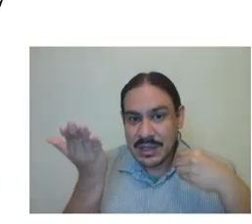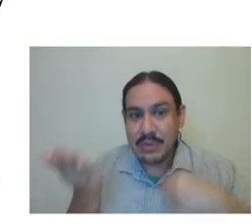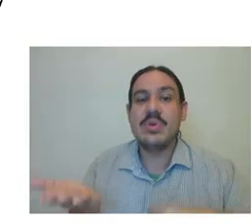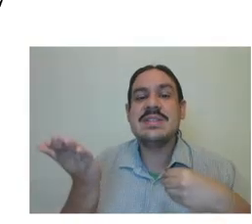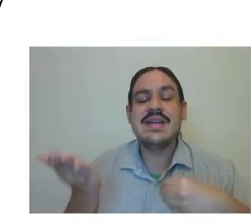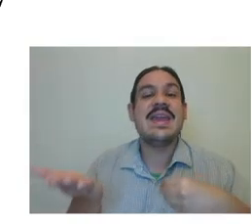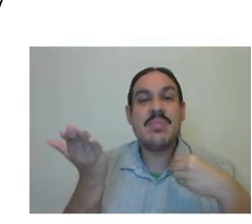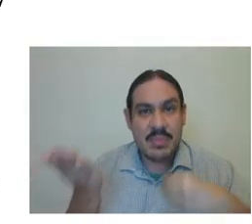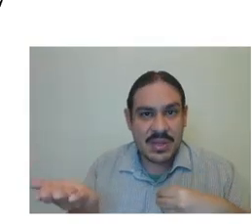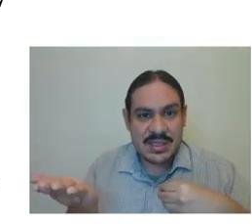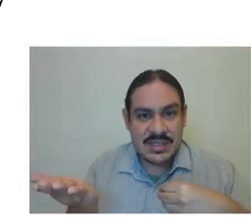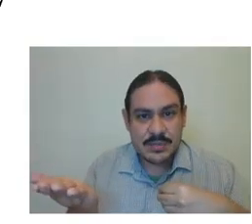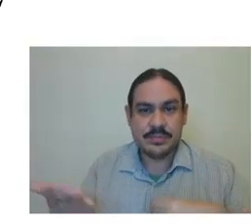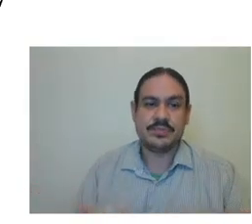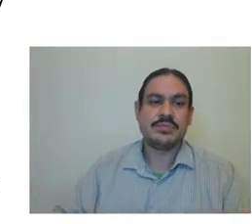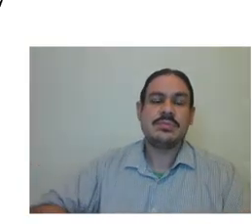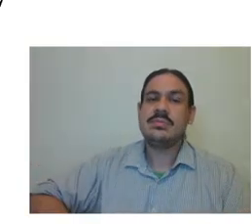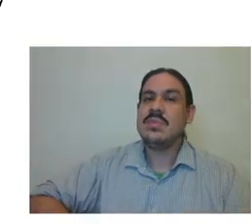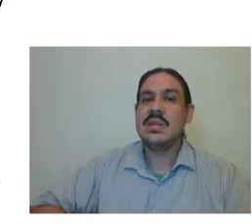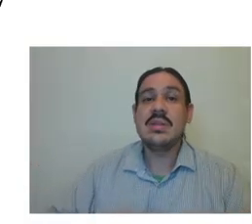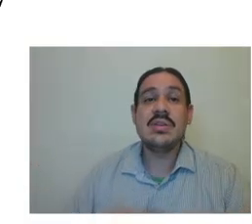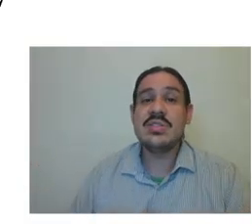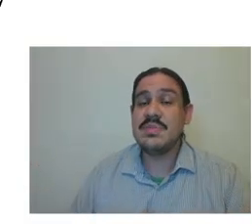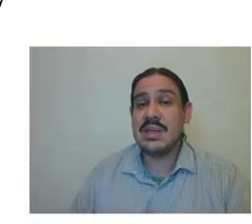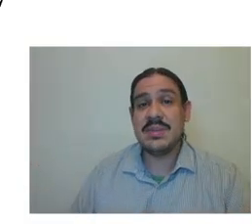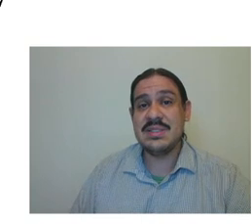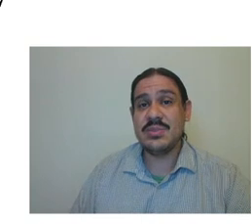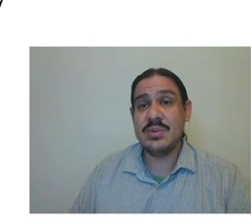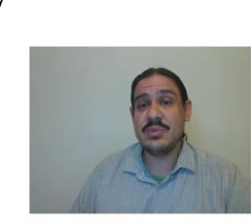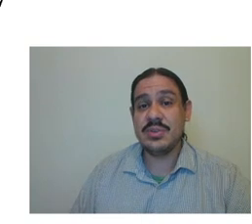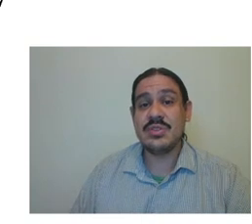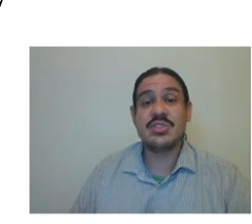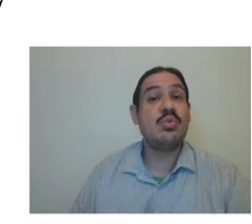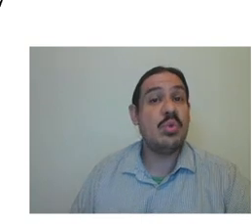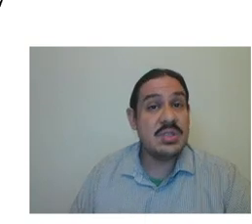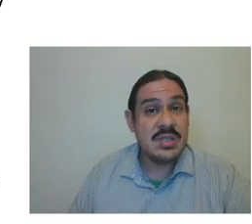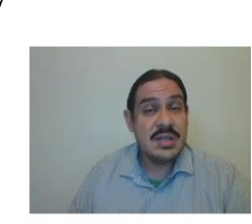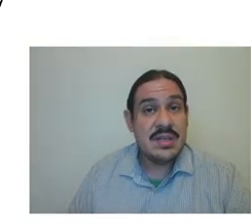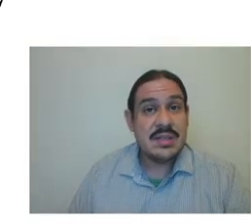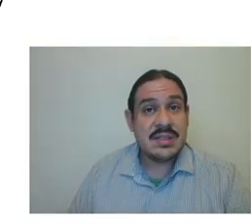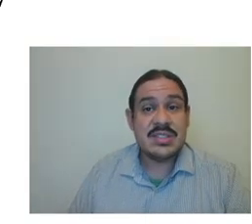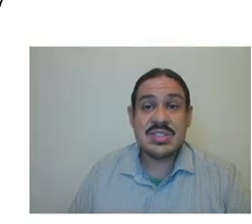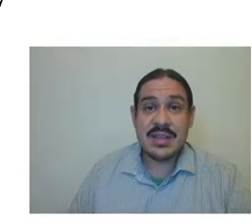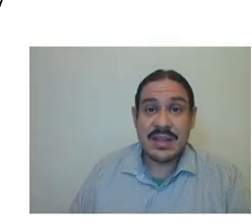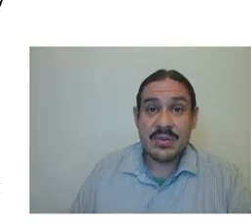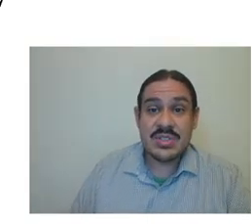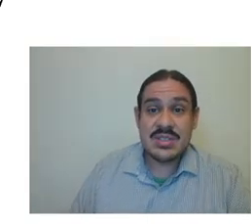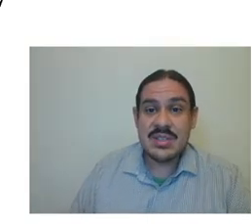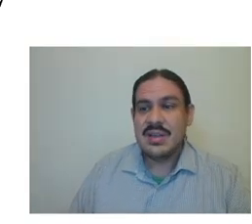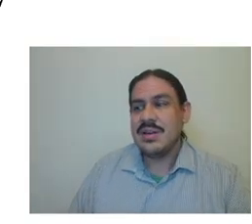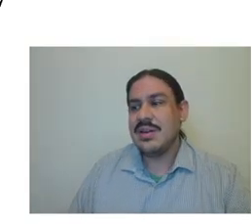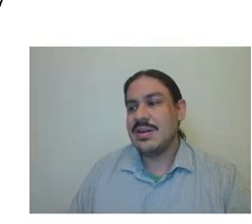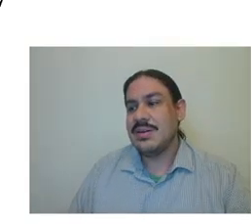this is a development from the 1800s where people thought that developing orality